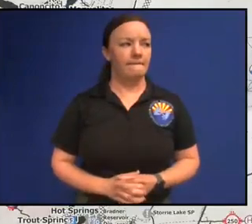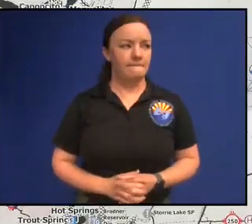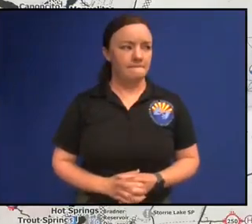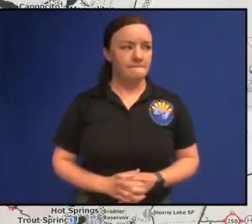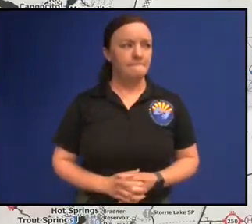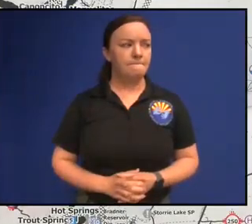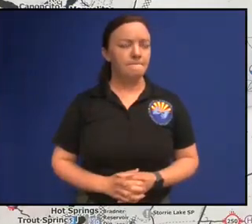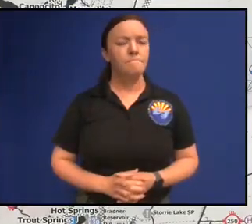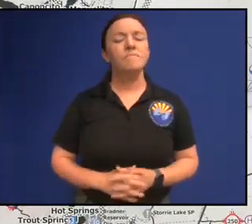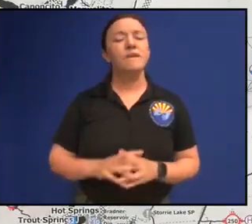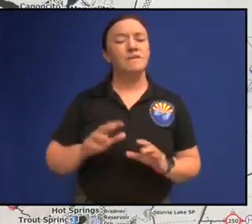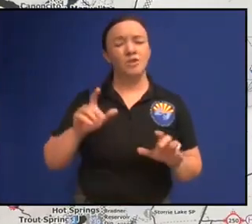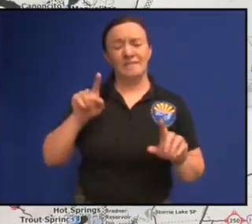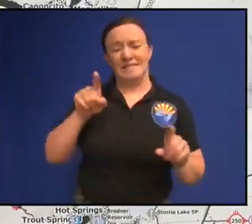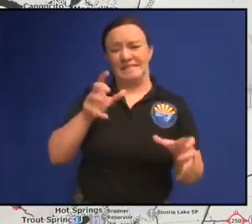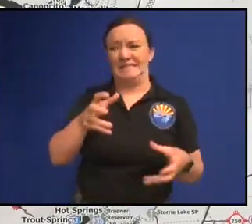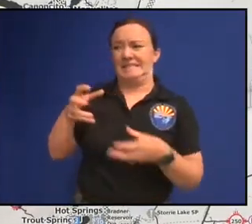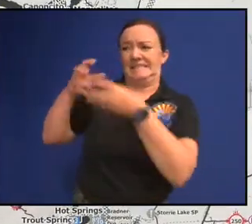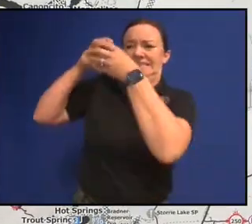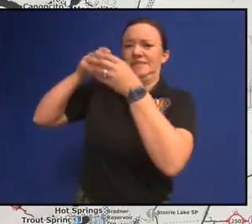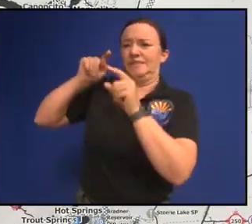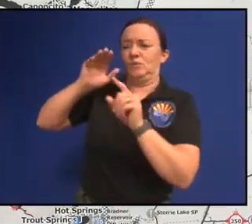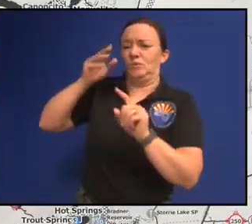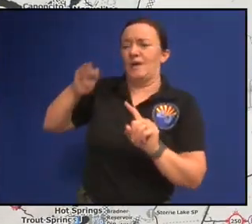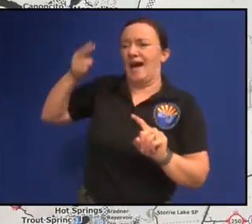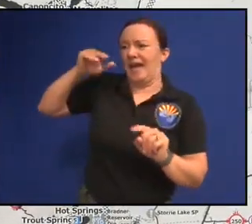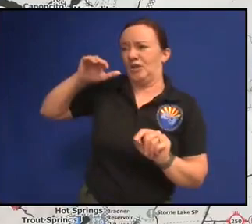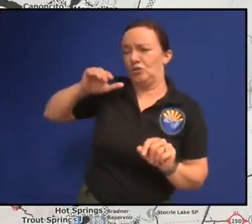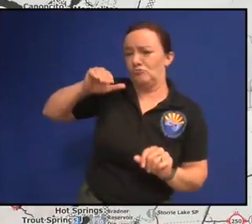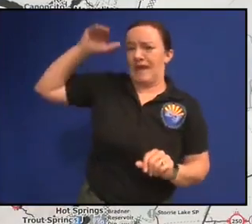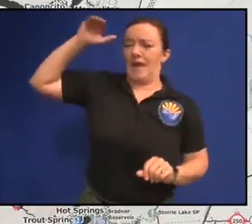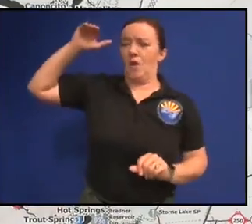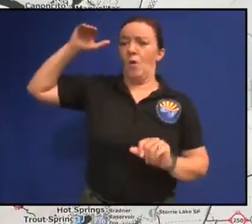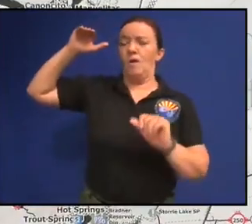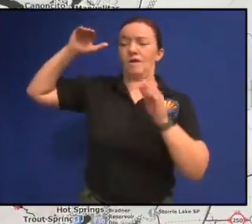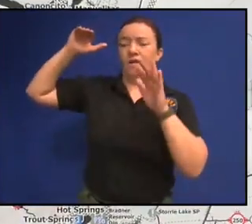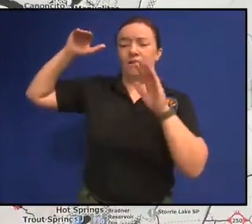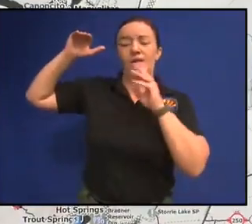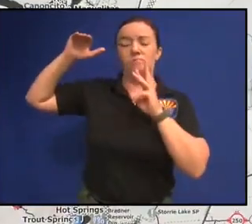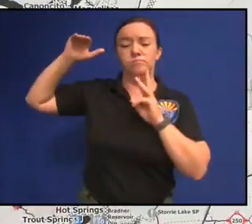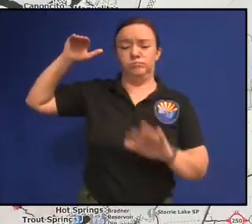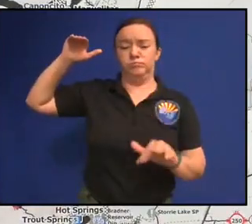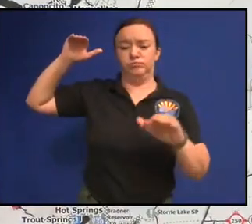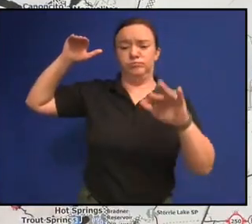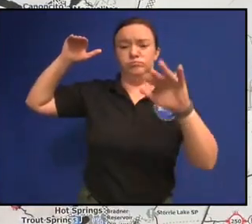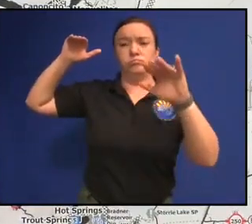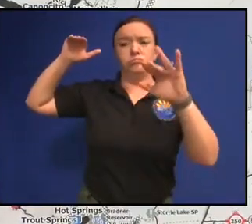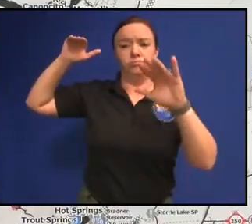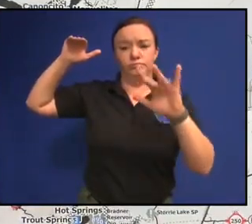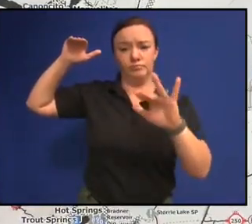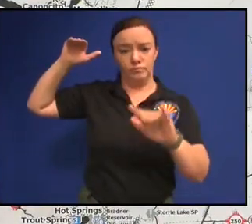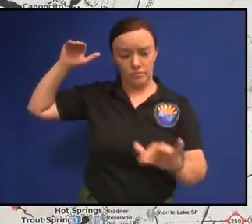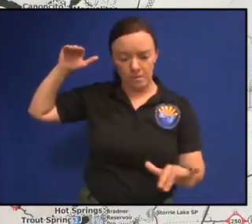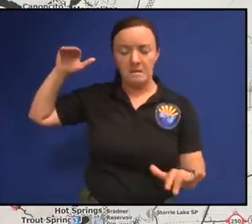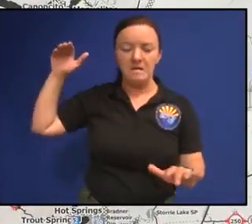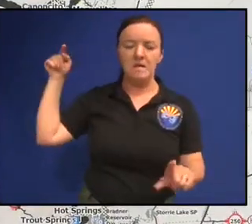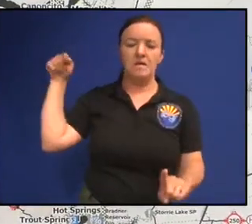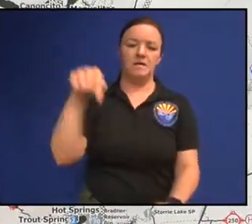THERE, WE CAN WORK ON WHAT'S NEXT. BUT JUST BE LOOKING OUT. WE ARE STARTING TO PUT OUT A LOT MORE INFORMATION AND